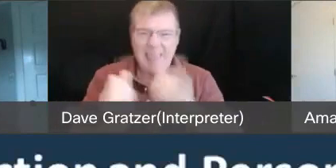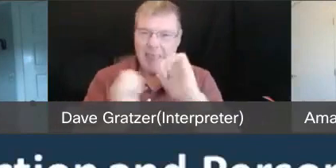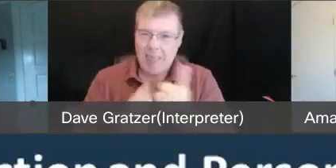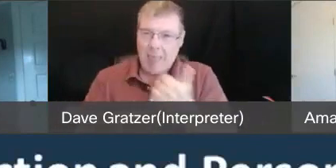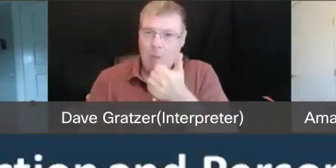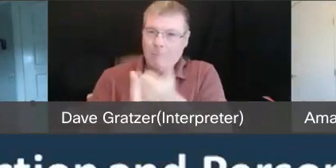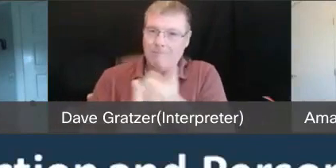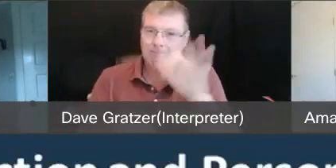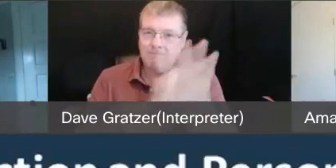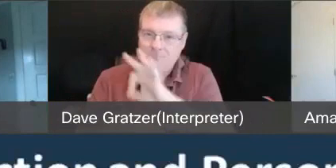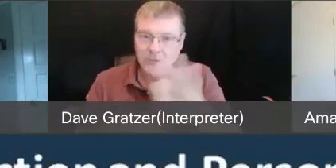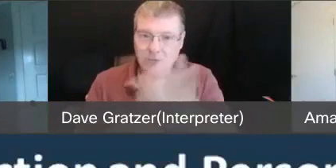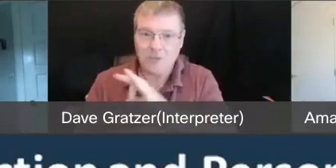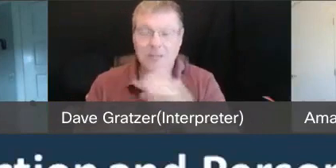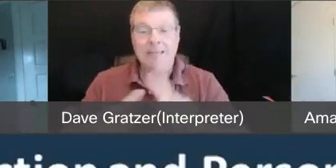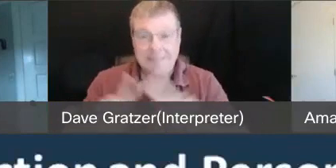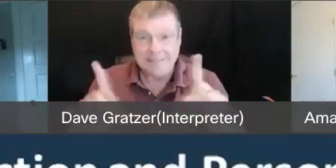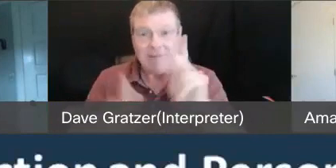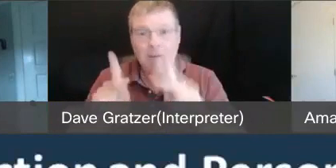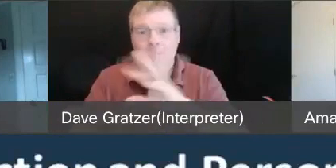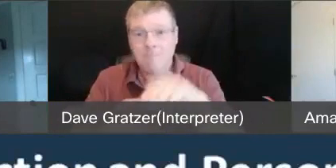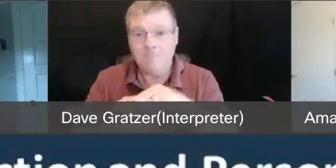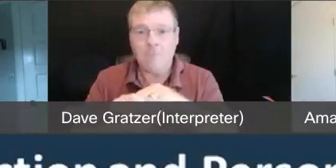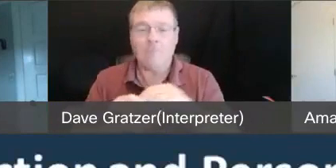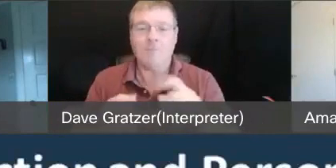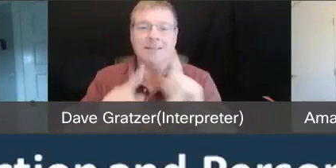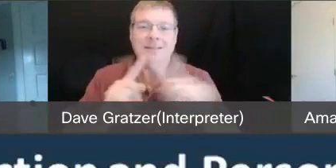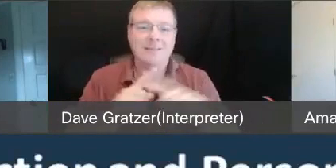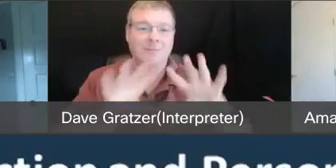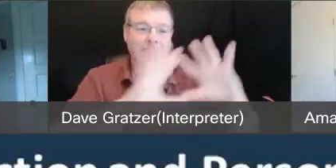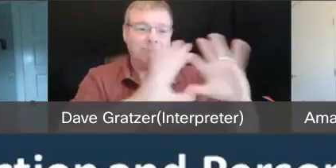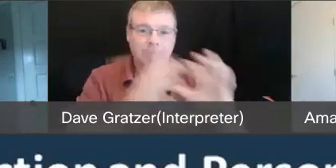Get different people that they were involved in, like third-party sources and all the contexts that